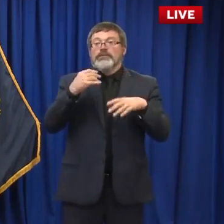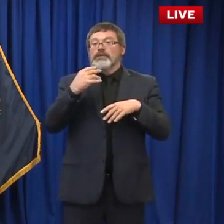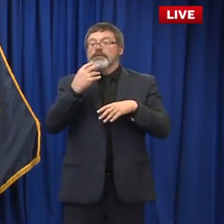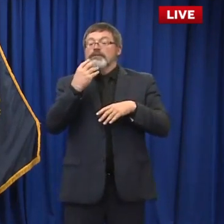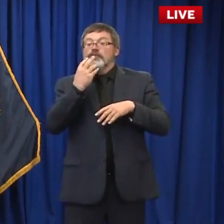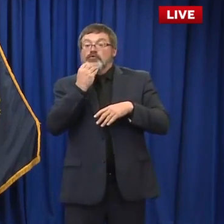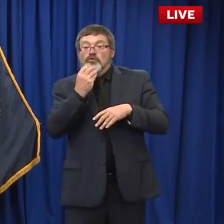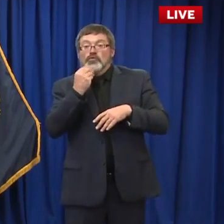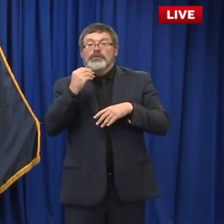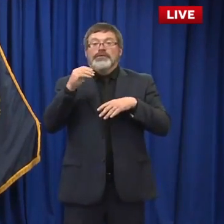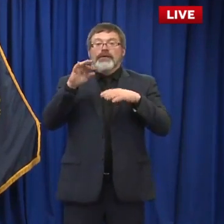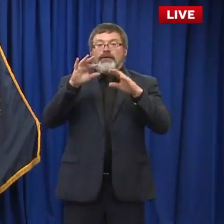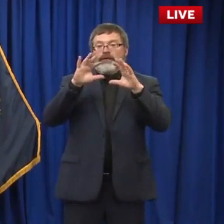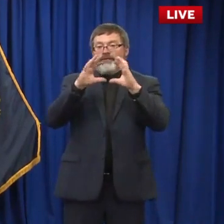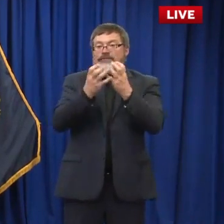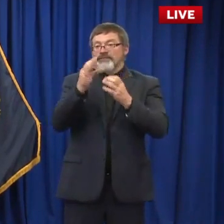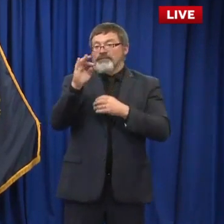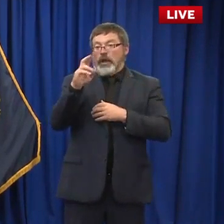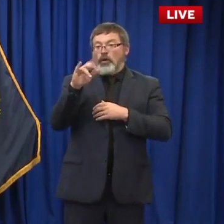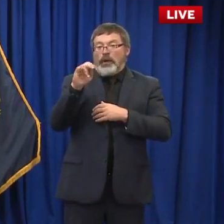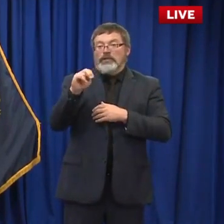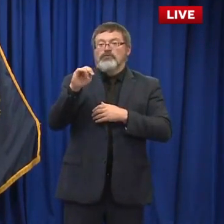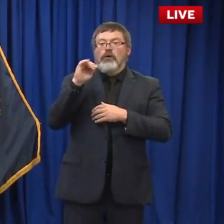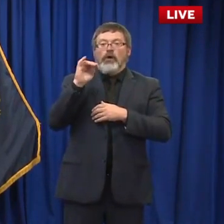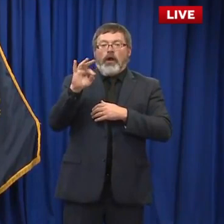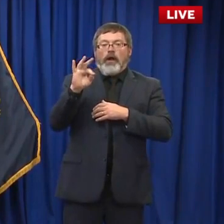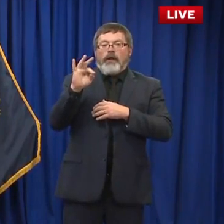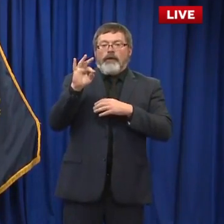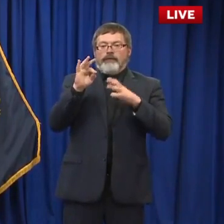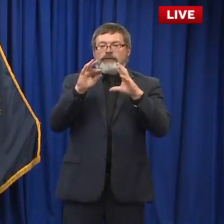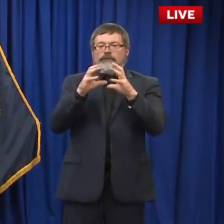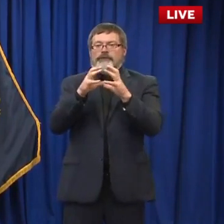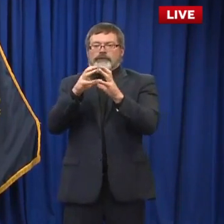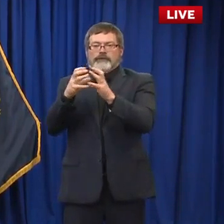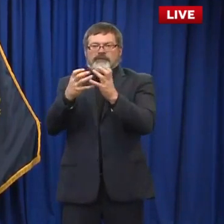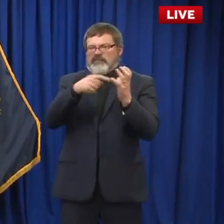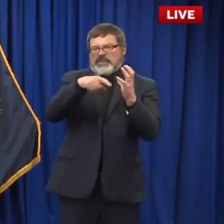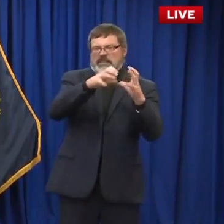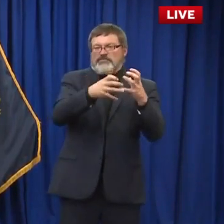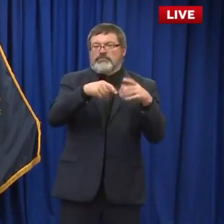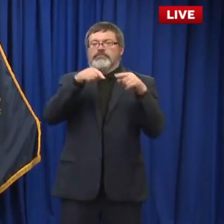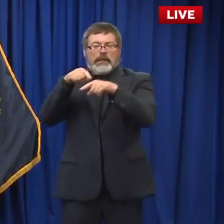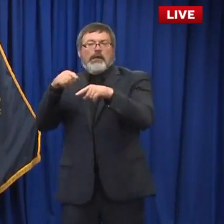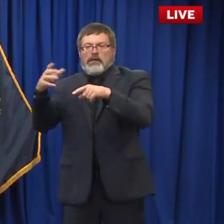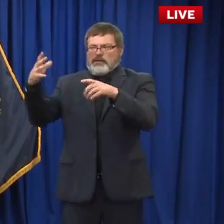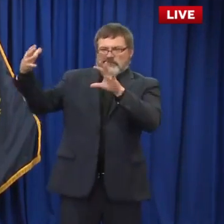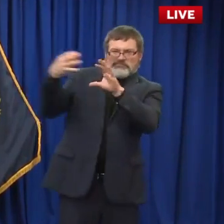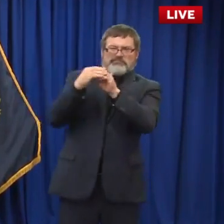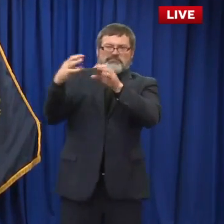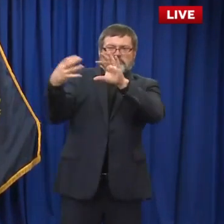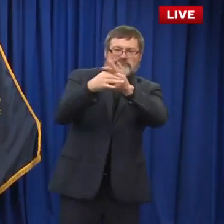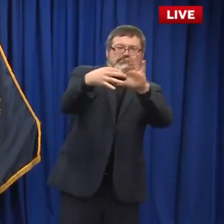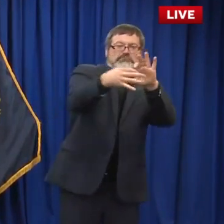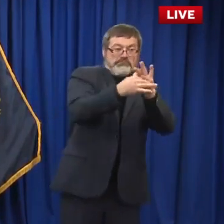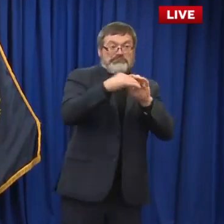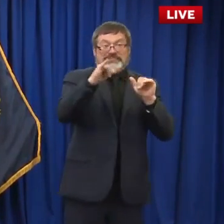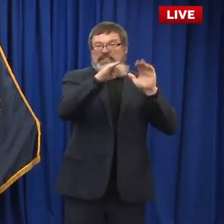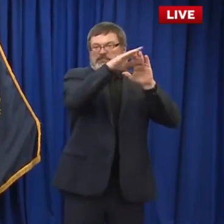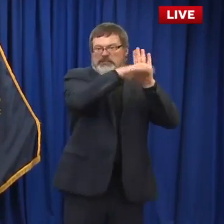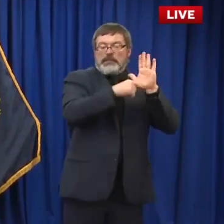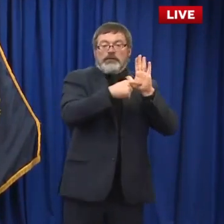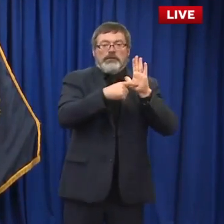THE JEWISH FEDERATION OF NEW HAMPSHIRE, A LOT OF ADVOCATES FROM DIFFERENT FAITH-BASED COMMUNITIES CAME FORWARD AND REALLY MADE SURE WE GOT THIS INTO THE CURRICULUM.